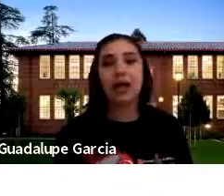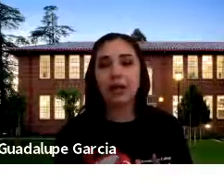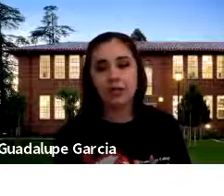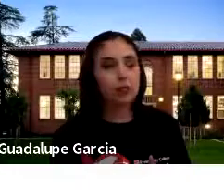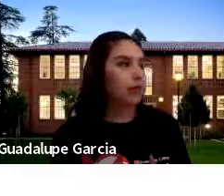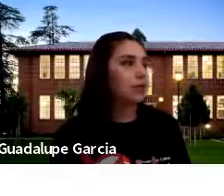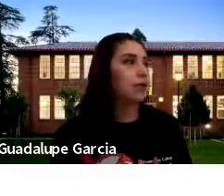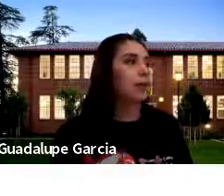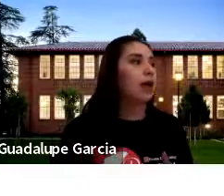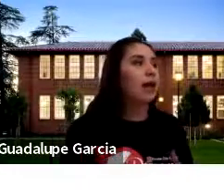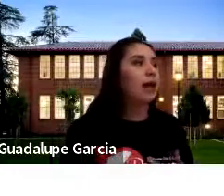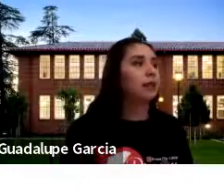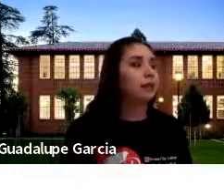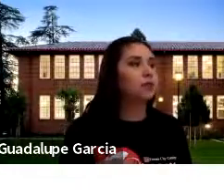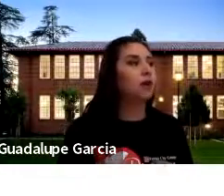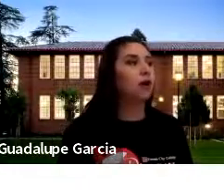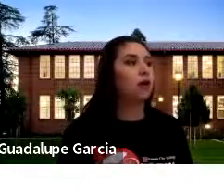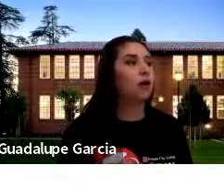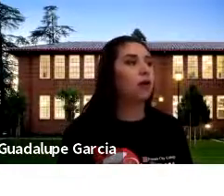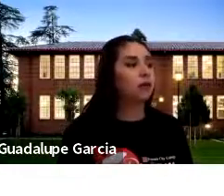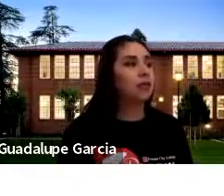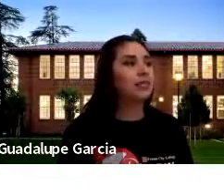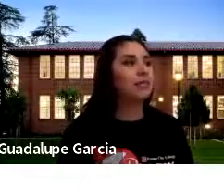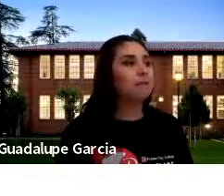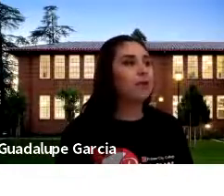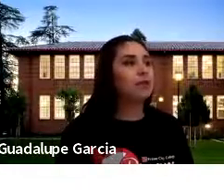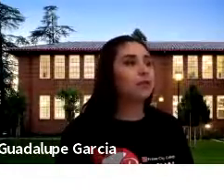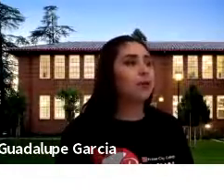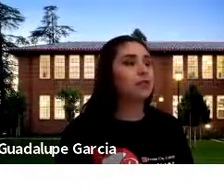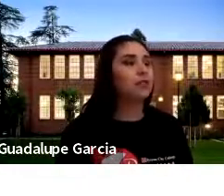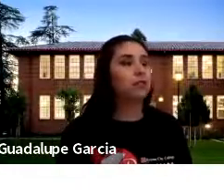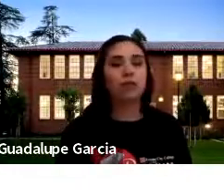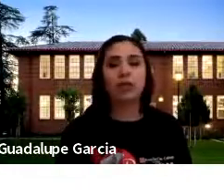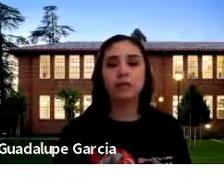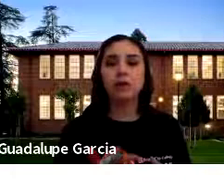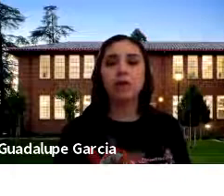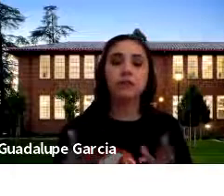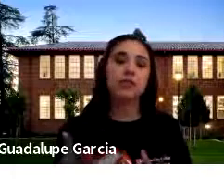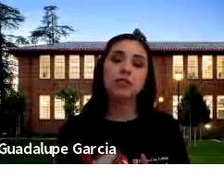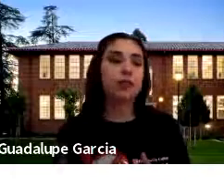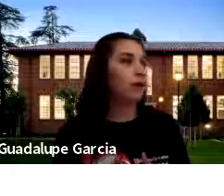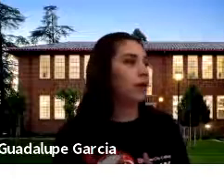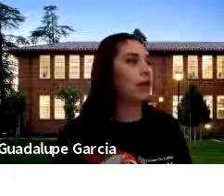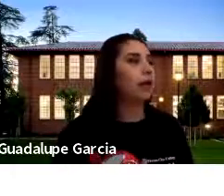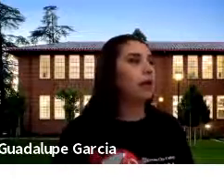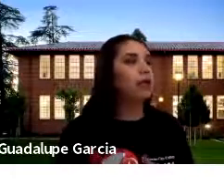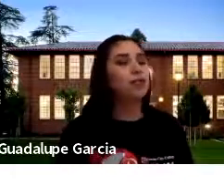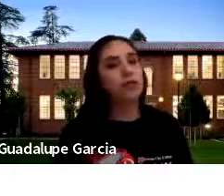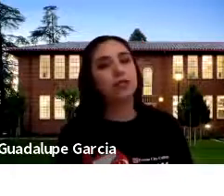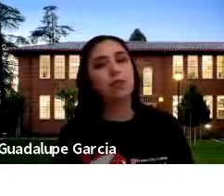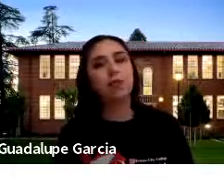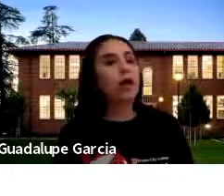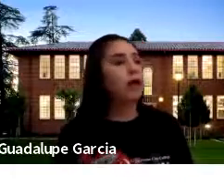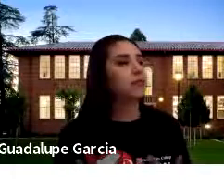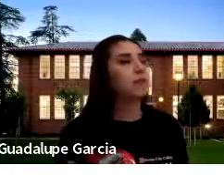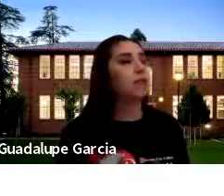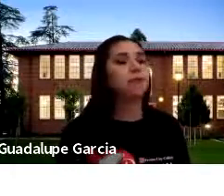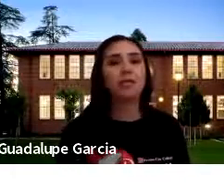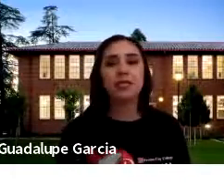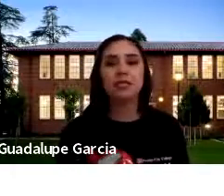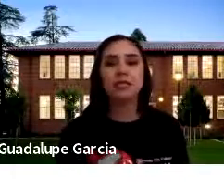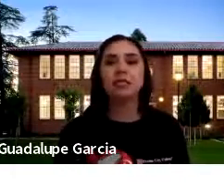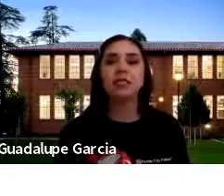DACA students. So also the TPS students or students who come from Central America, students who have some type of a visa such as